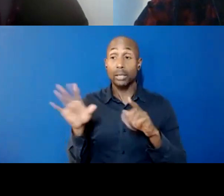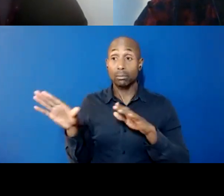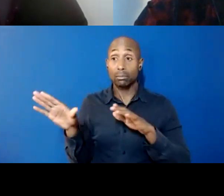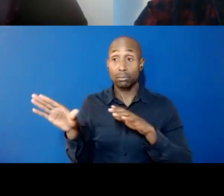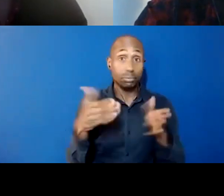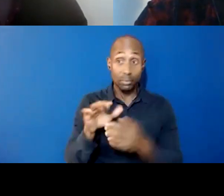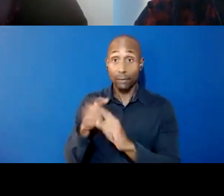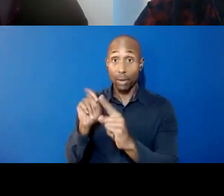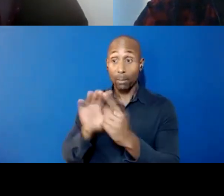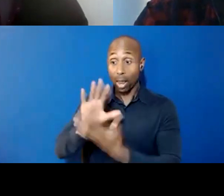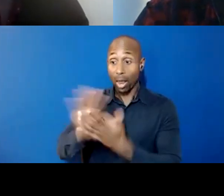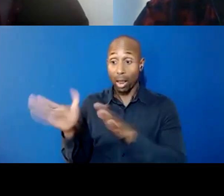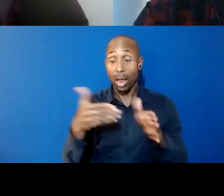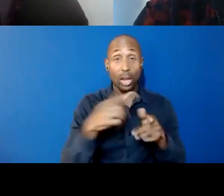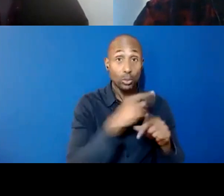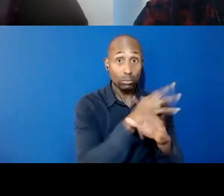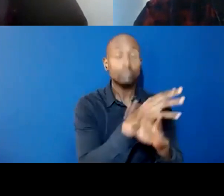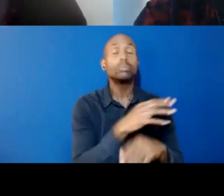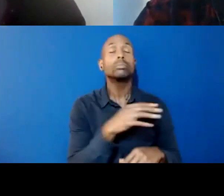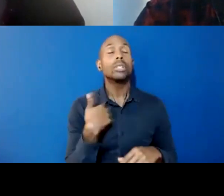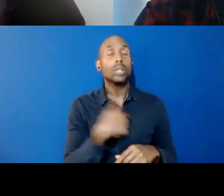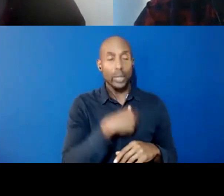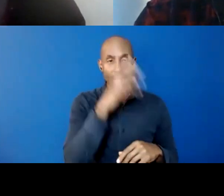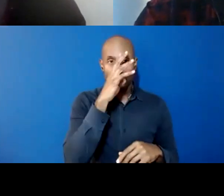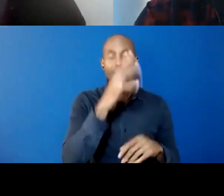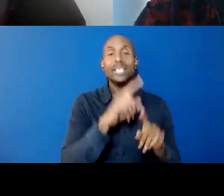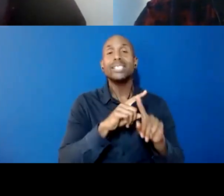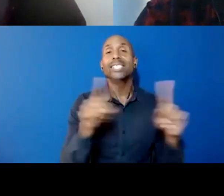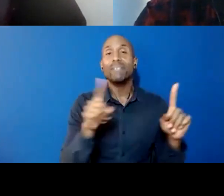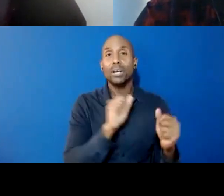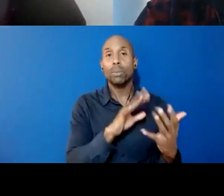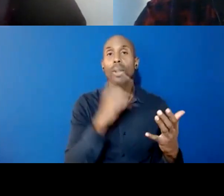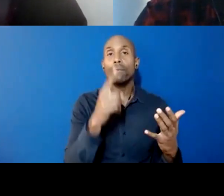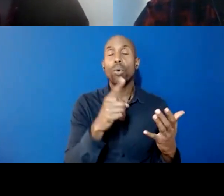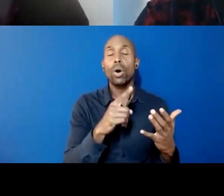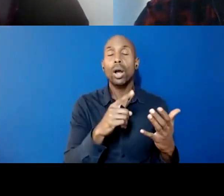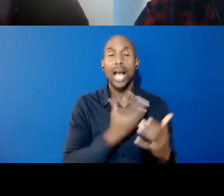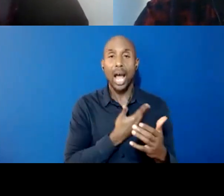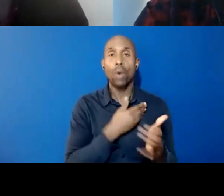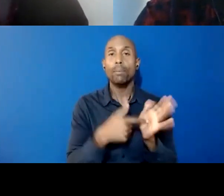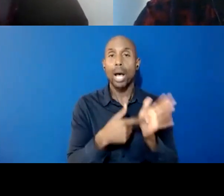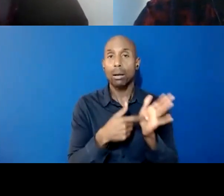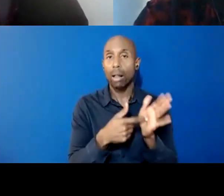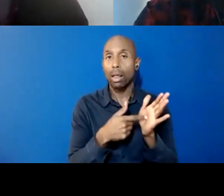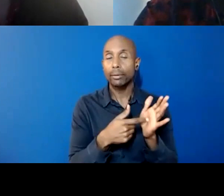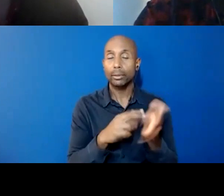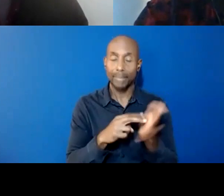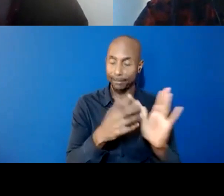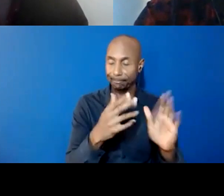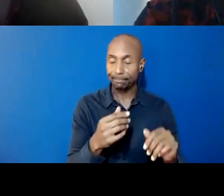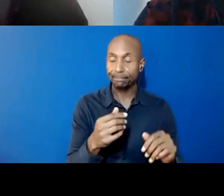It made us rethink the entire model of the specific award that I administer and look